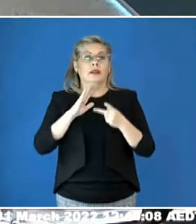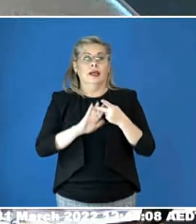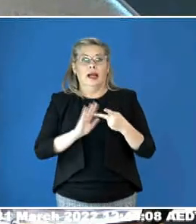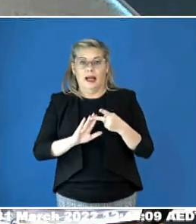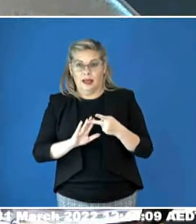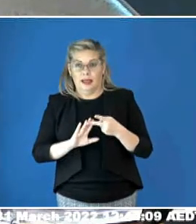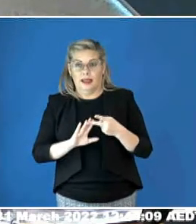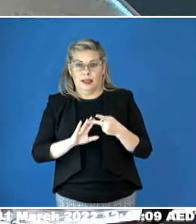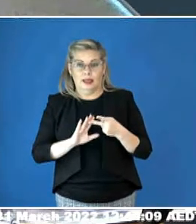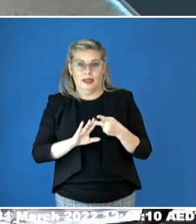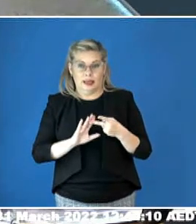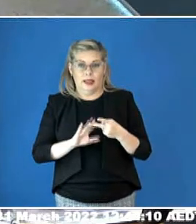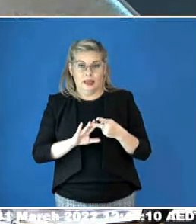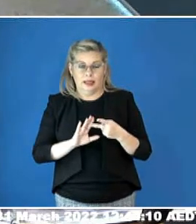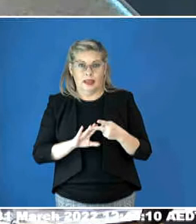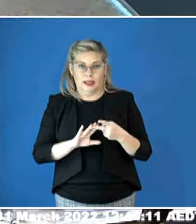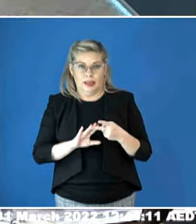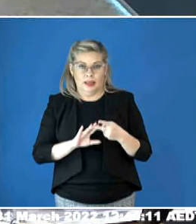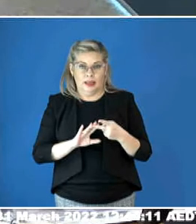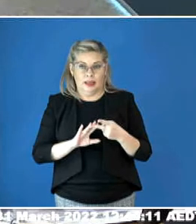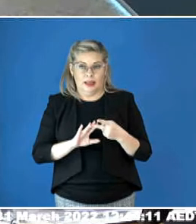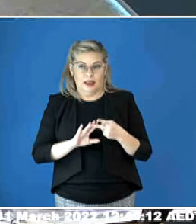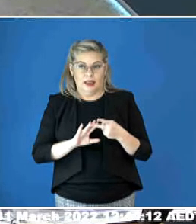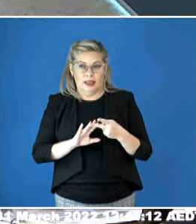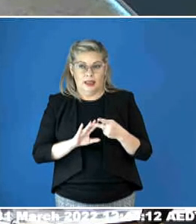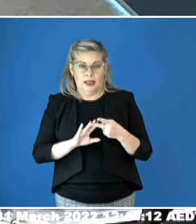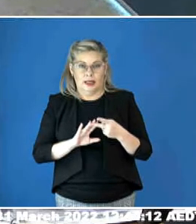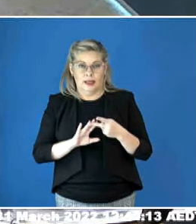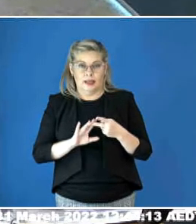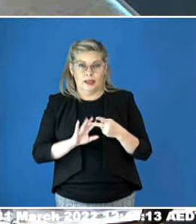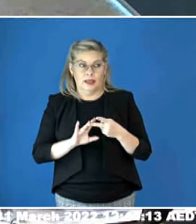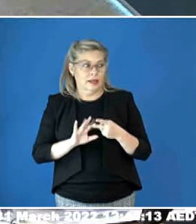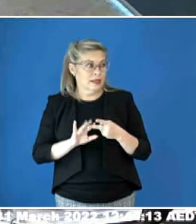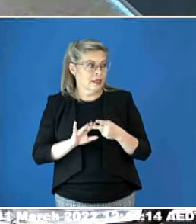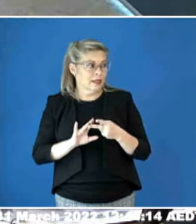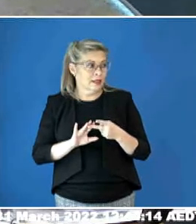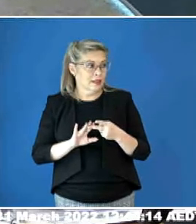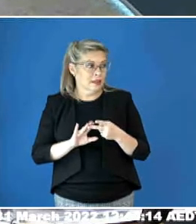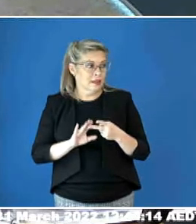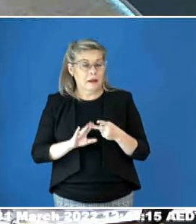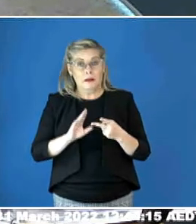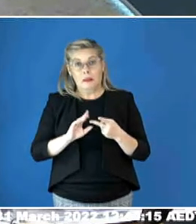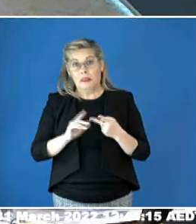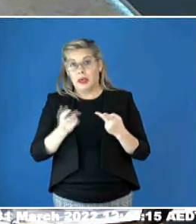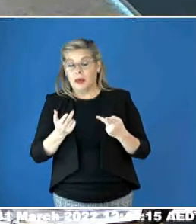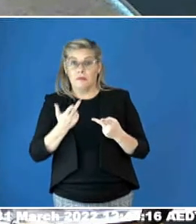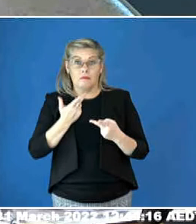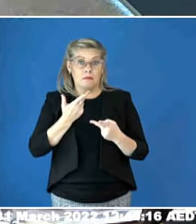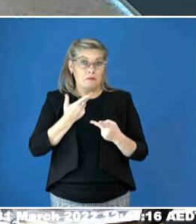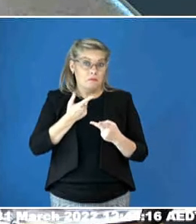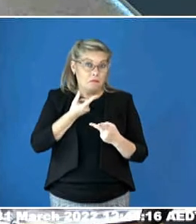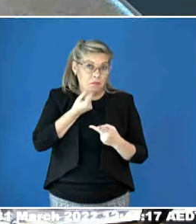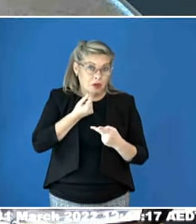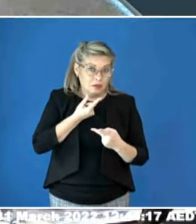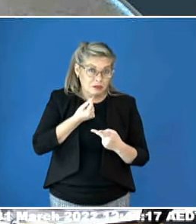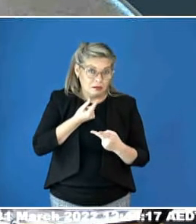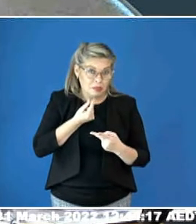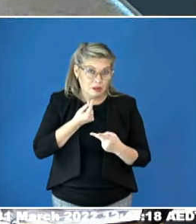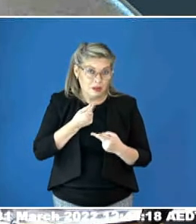No, no. Go on. MR ANDREATIDIS: And, secondly, a hypothetical, assuming - on